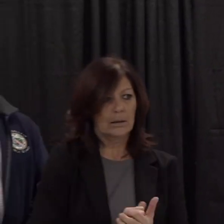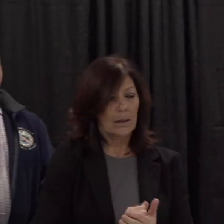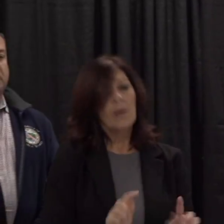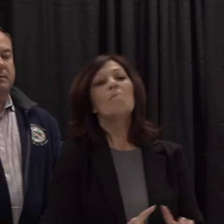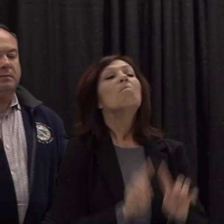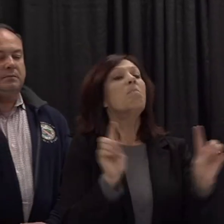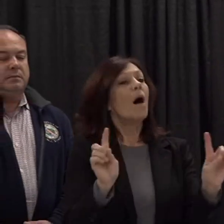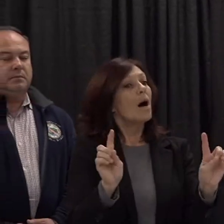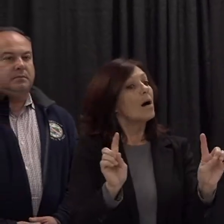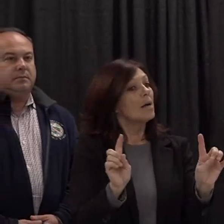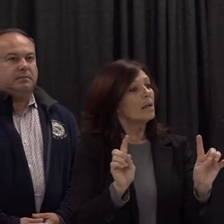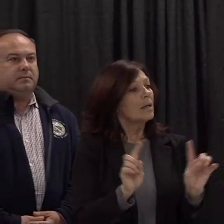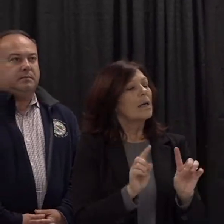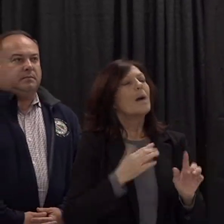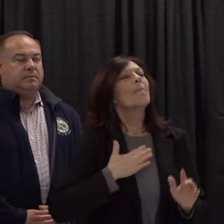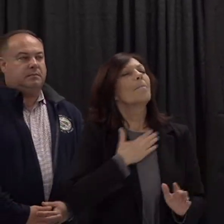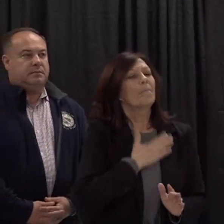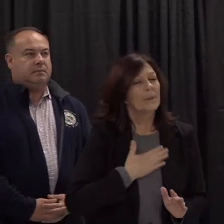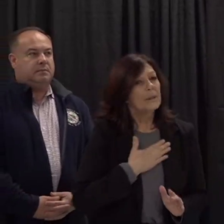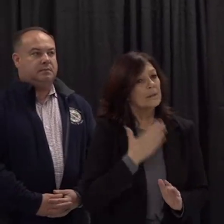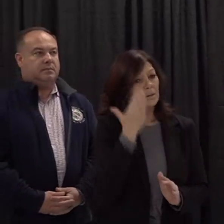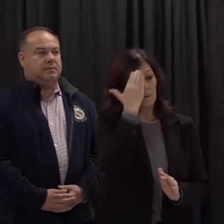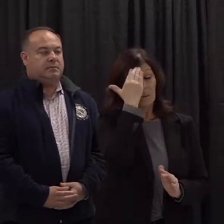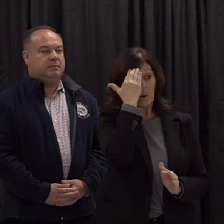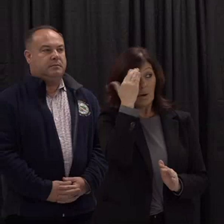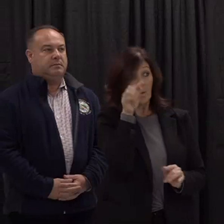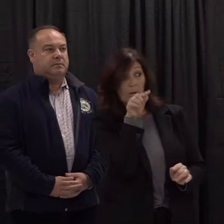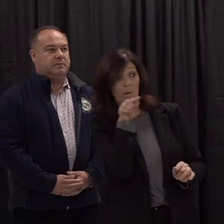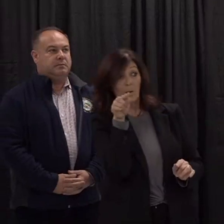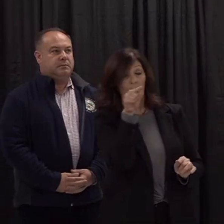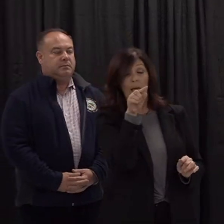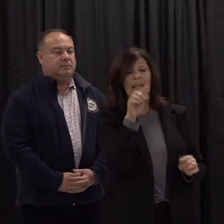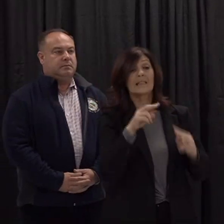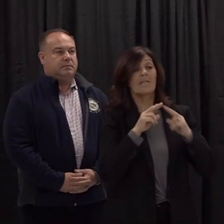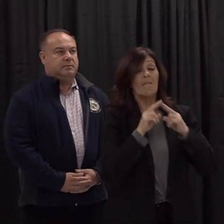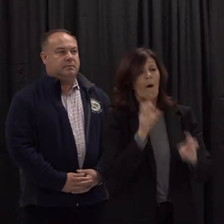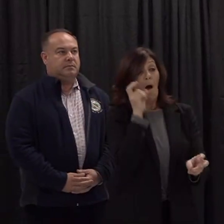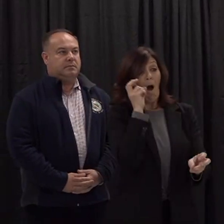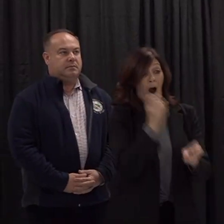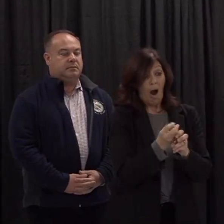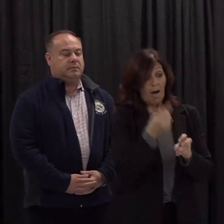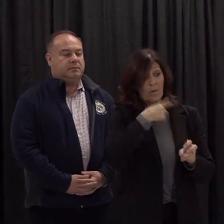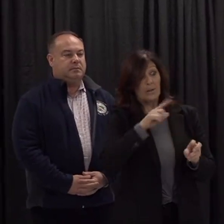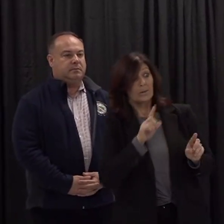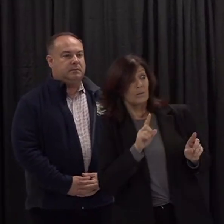But be please be aware the conditions are such it's very difficult for us to